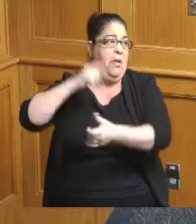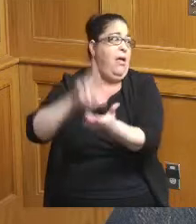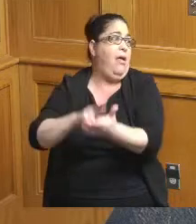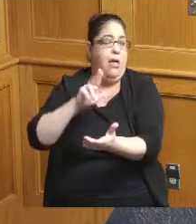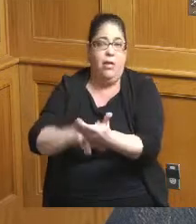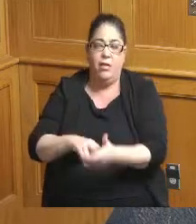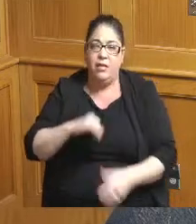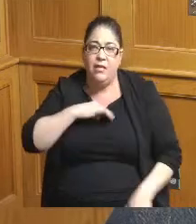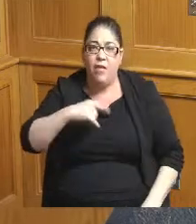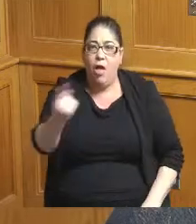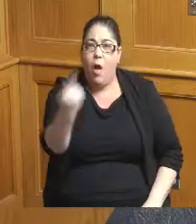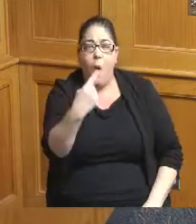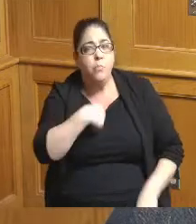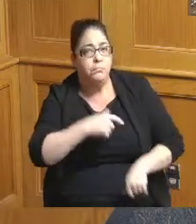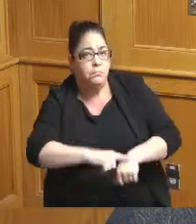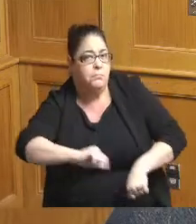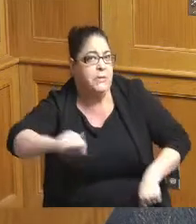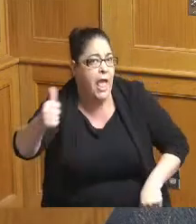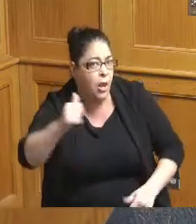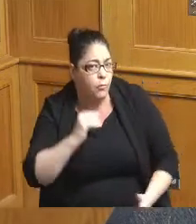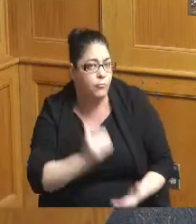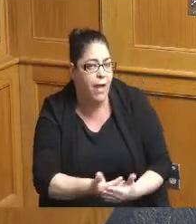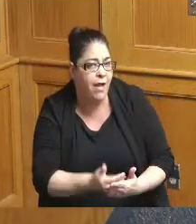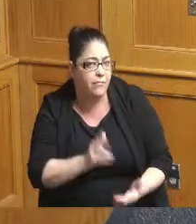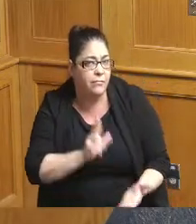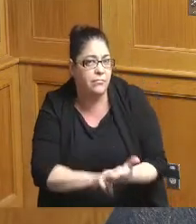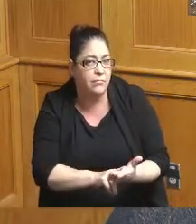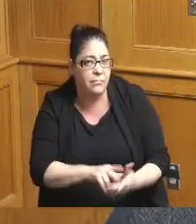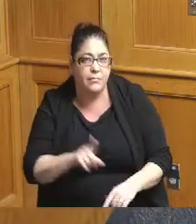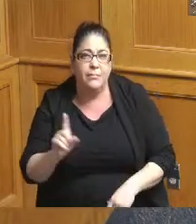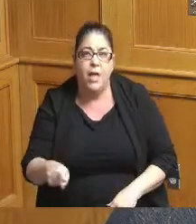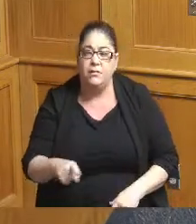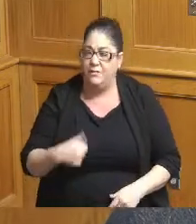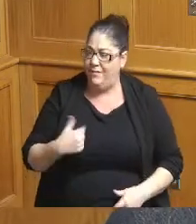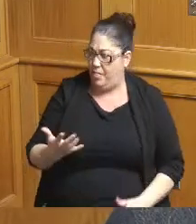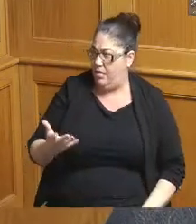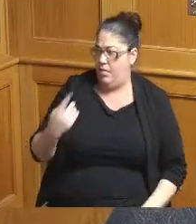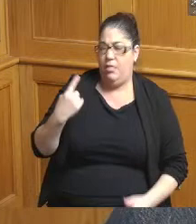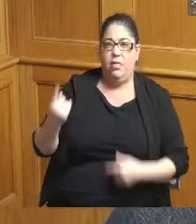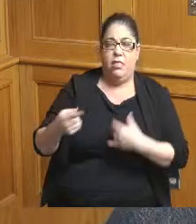if we don't get it there by 10 or whatever it just and so I'm going to leave it alone like as